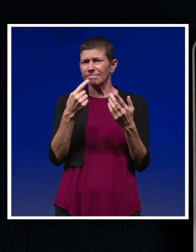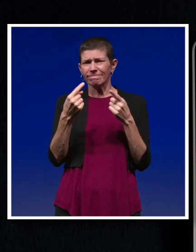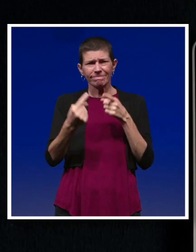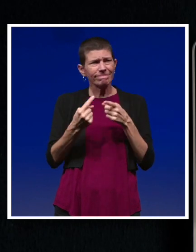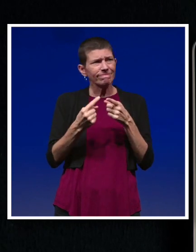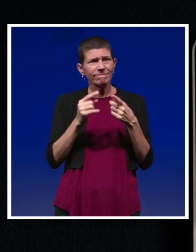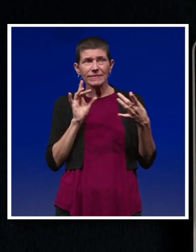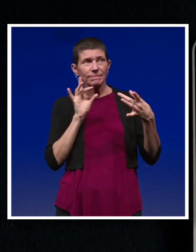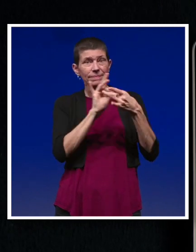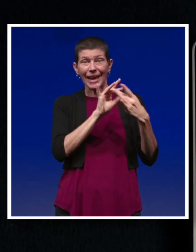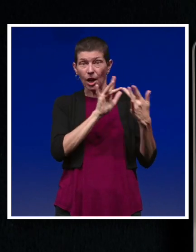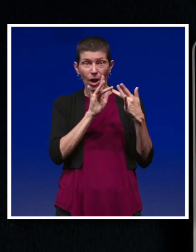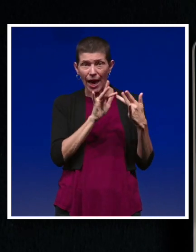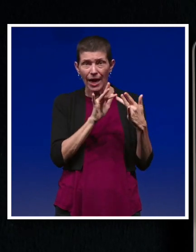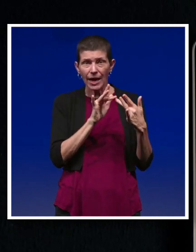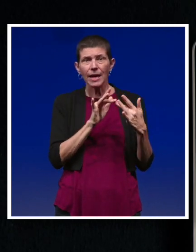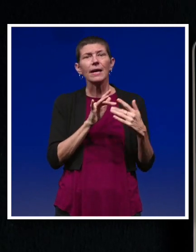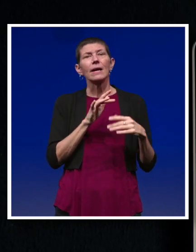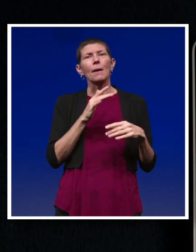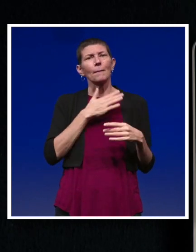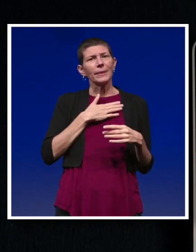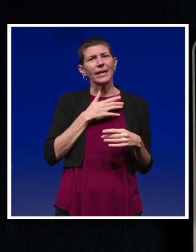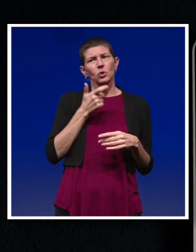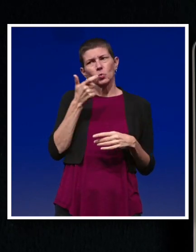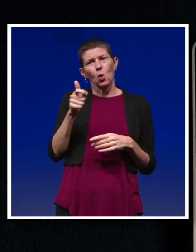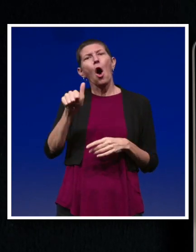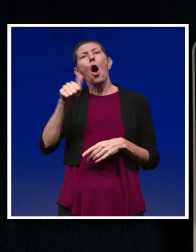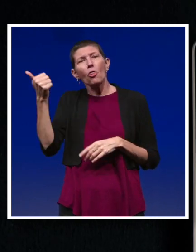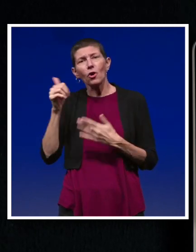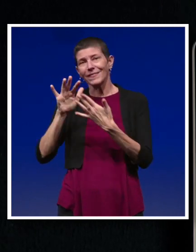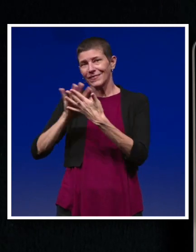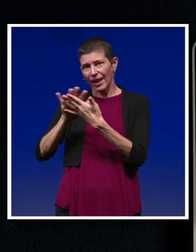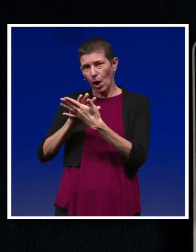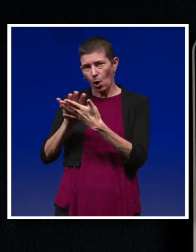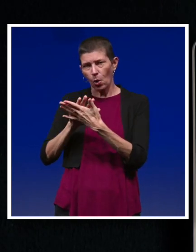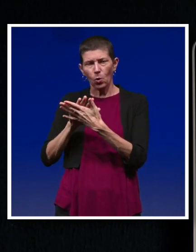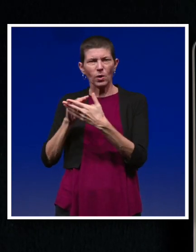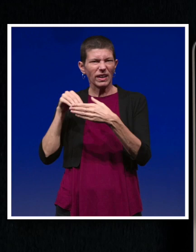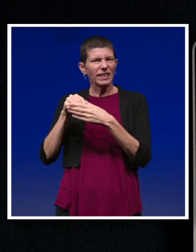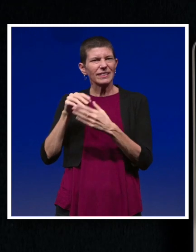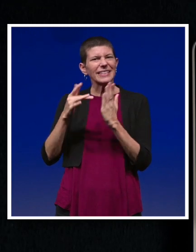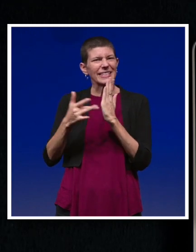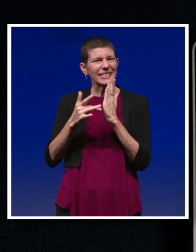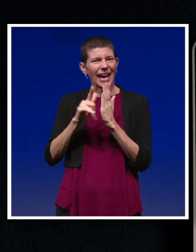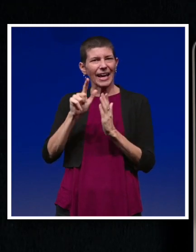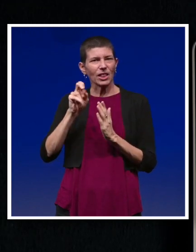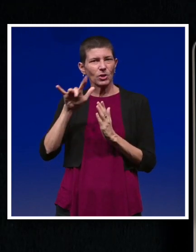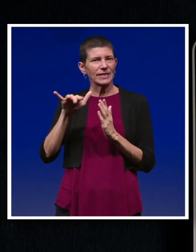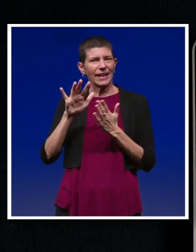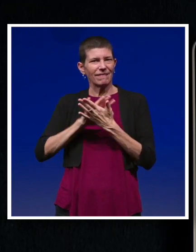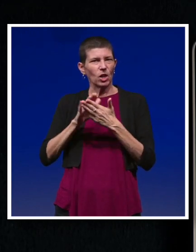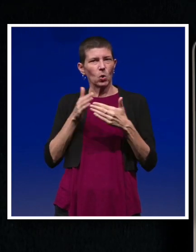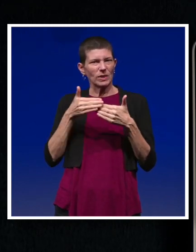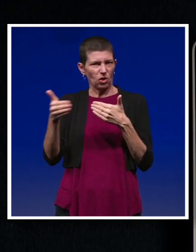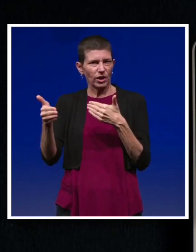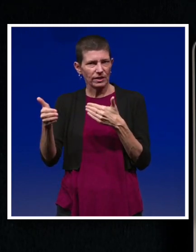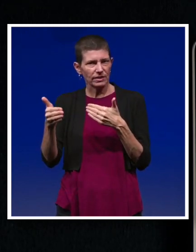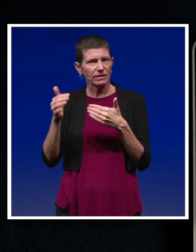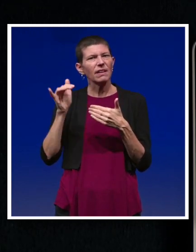If you are having trouble connecting to the Internet, please view our other video in our Tech Literacy Video Series